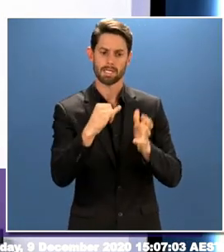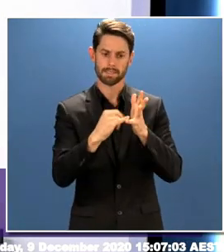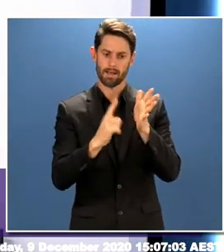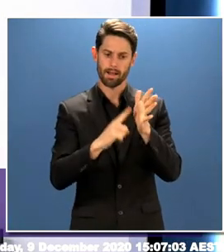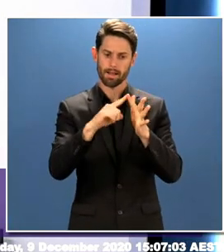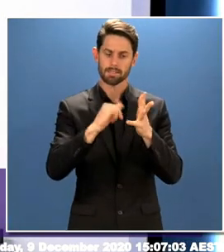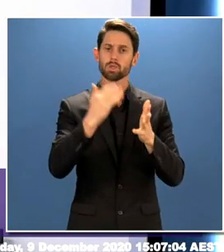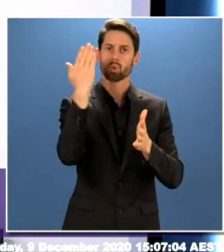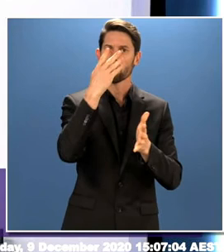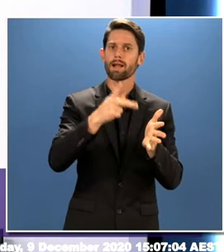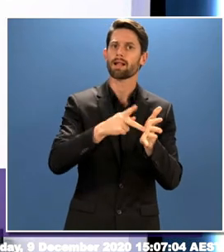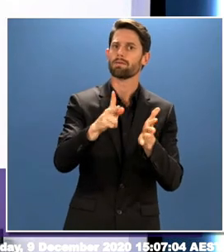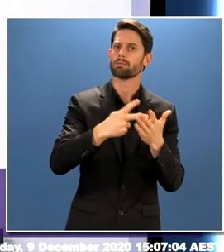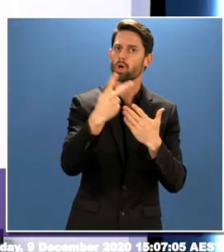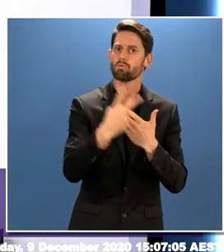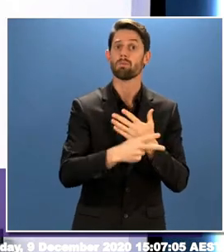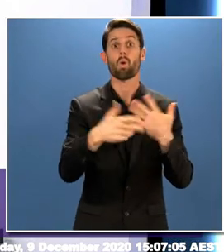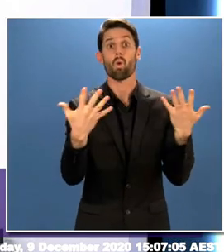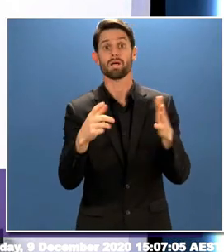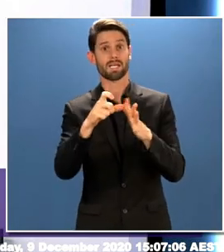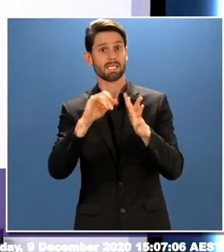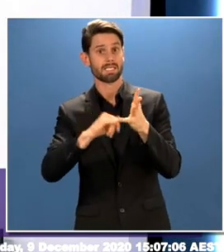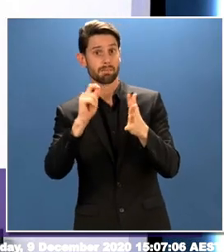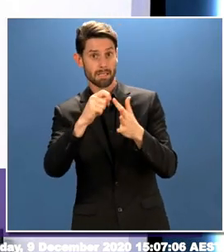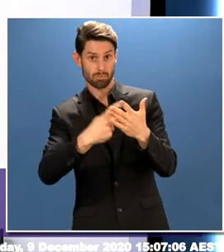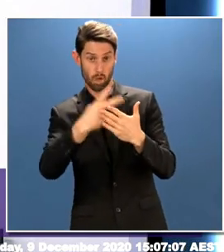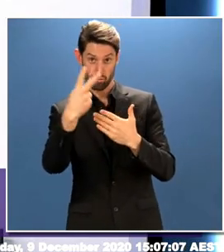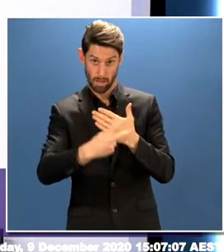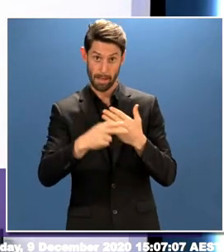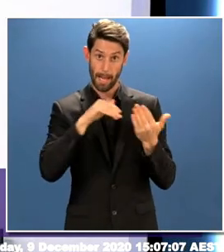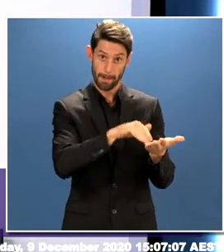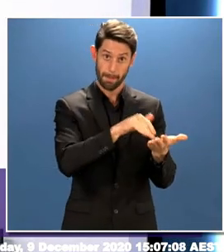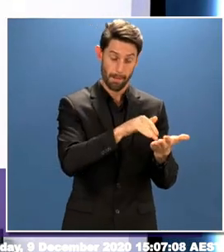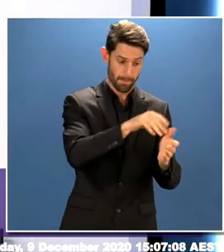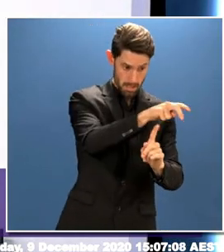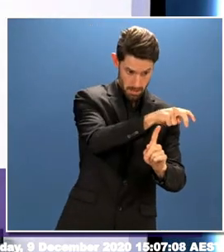or perhaps through a DSP program where the person also has to be assessed for their